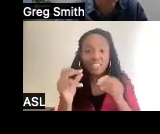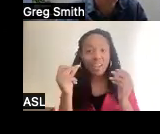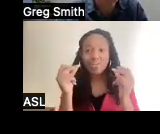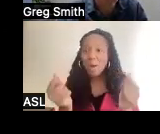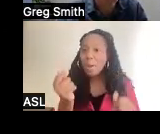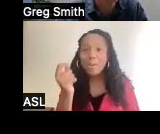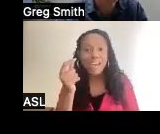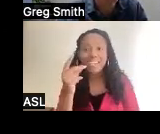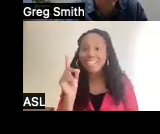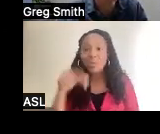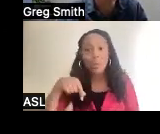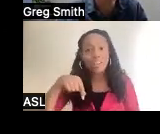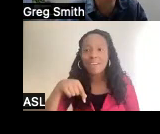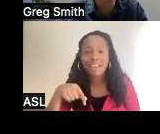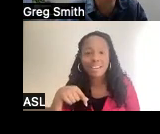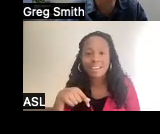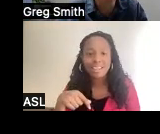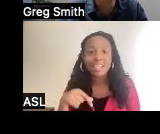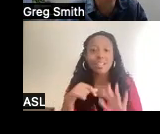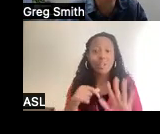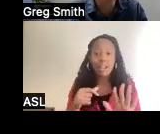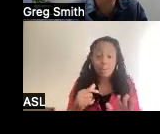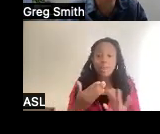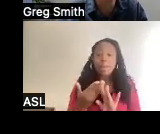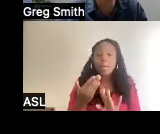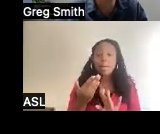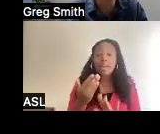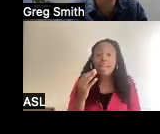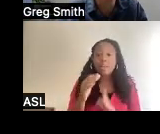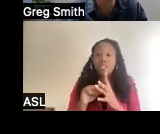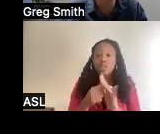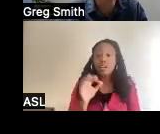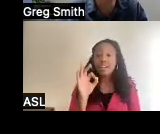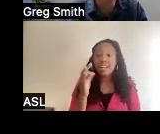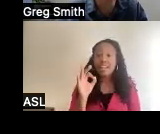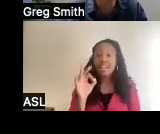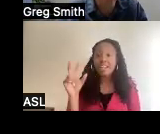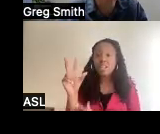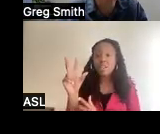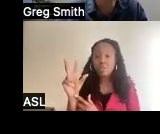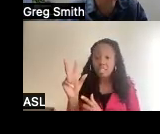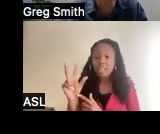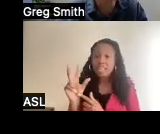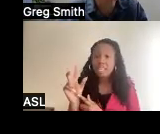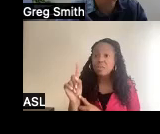so in 1993 when these trusts came into existence that became the first ability for us to even leave